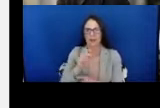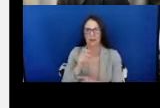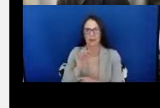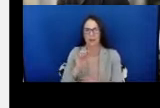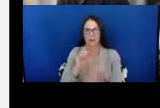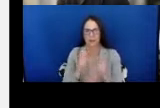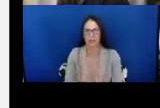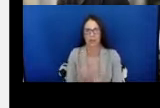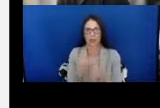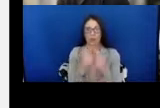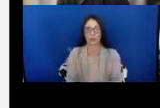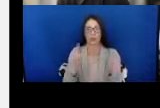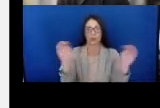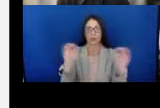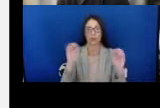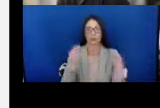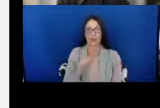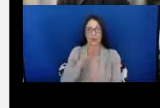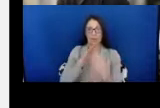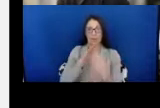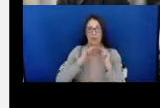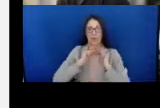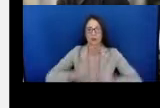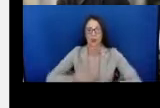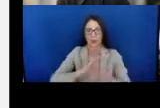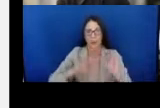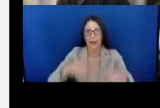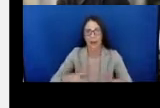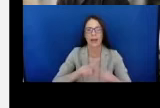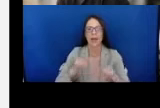humanity, not only remedies the epidemic and other justices visited upon disabled people